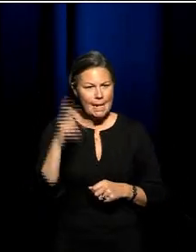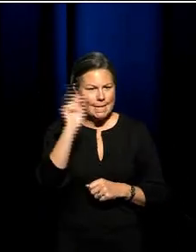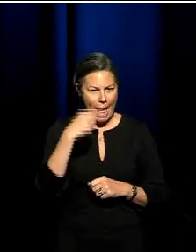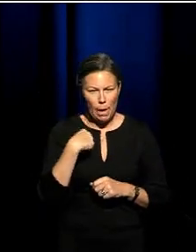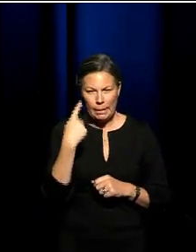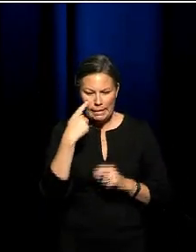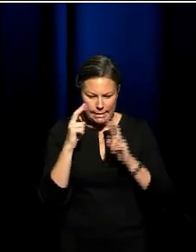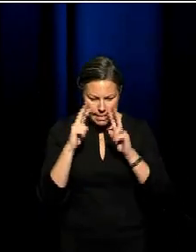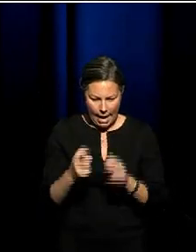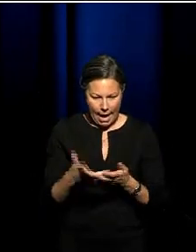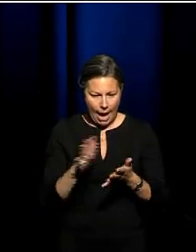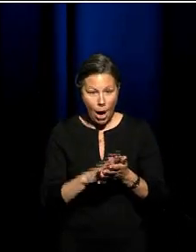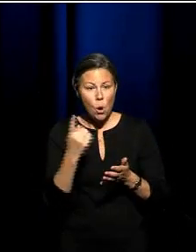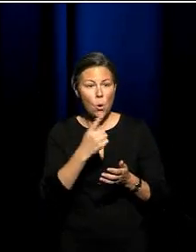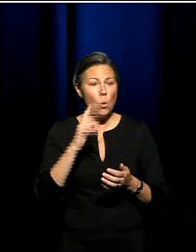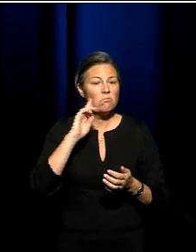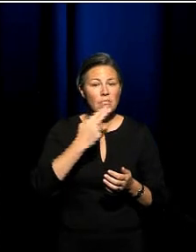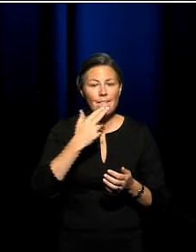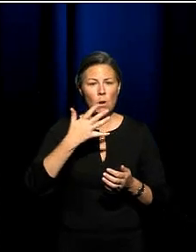people to make submissions in Auslan or other languages that they are